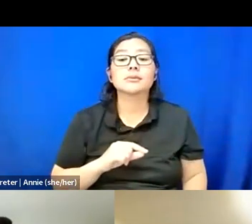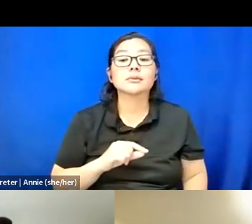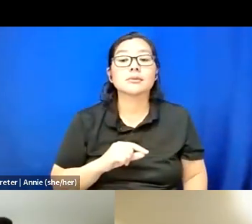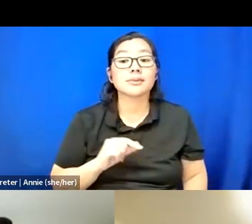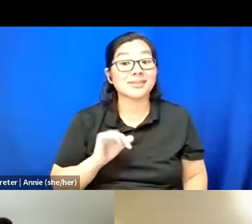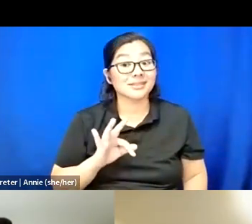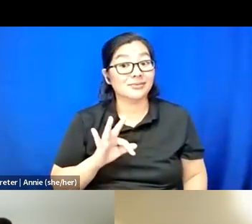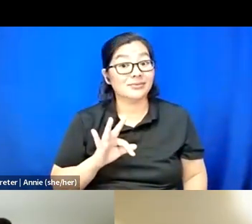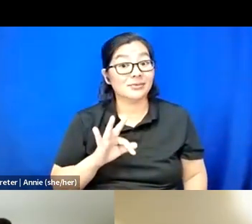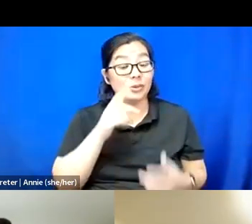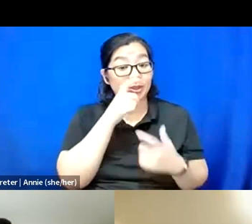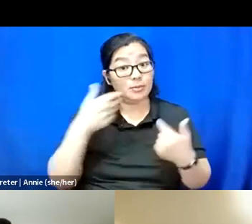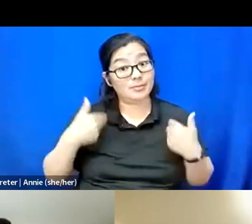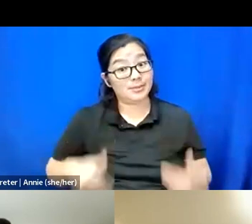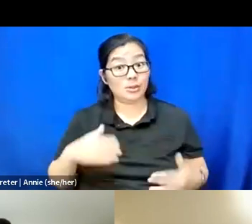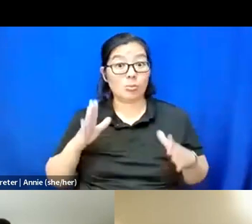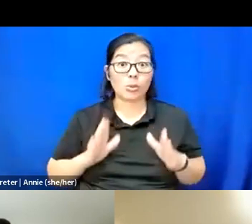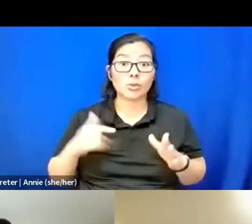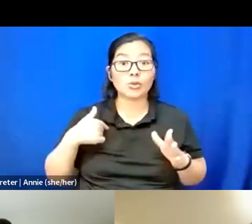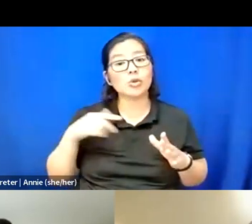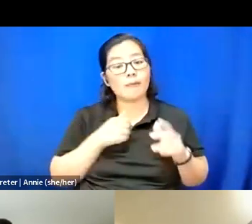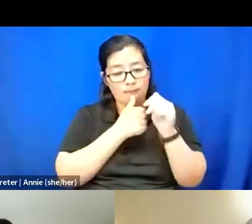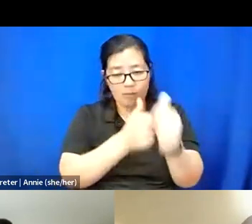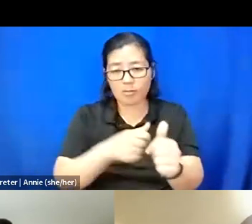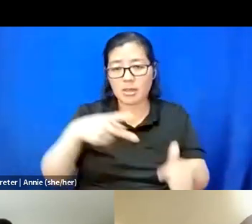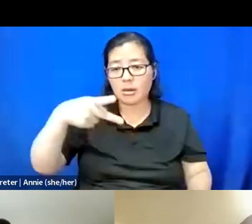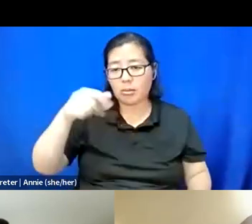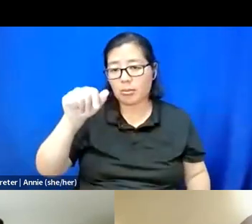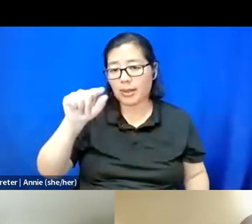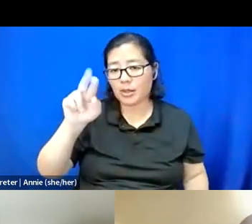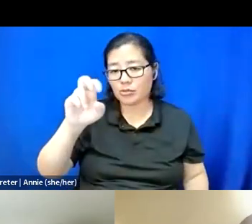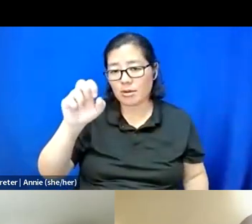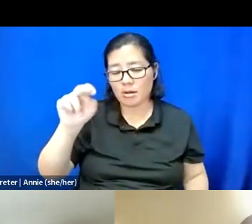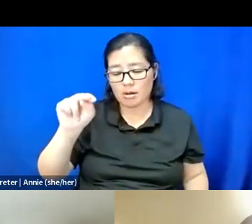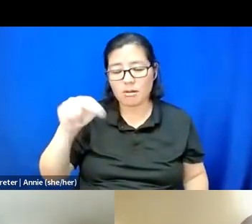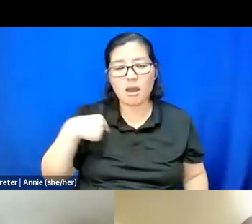And if you're, like, interested in me as a person, you can also follow me on Patreon.